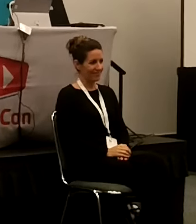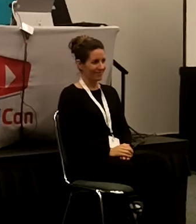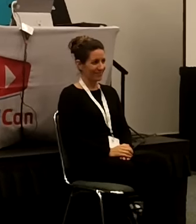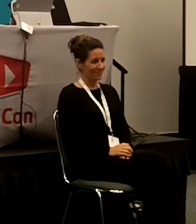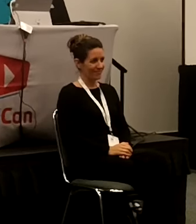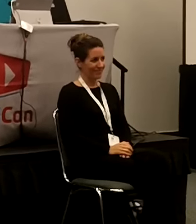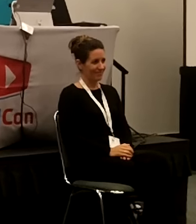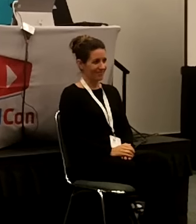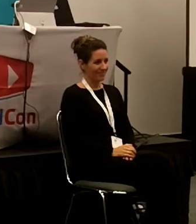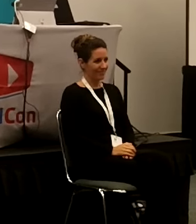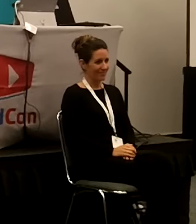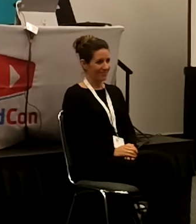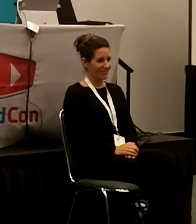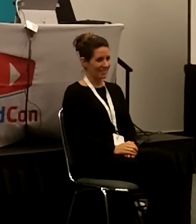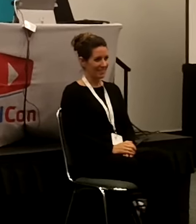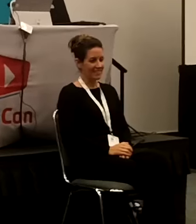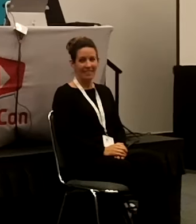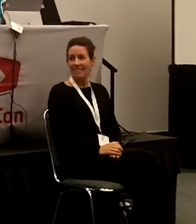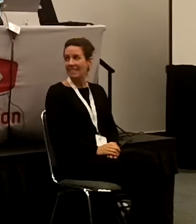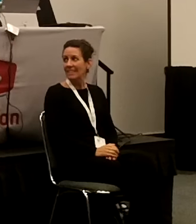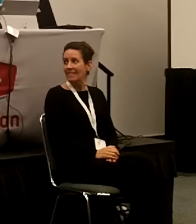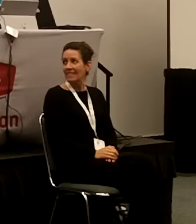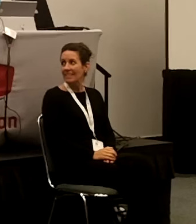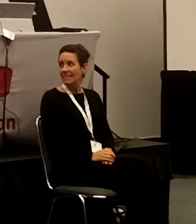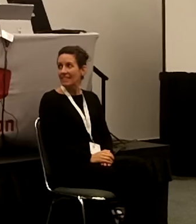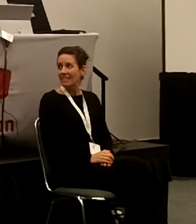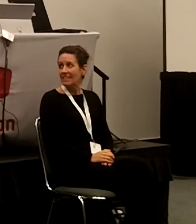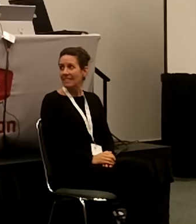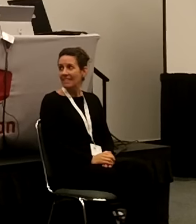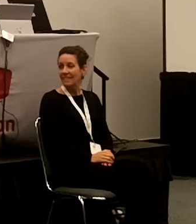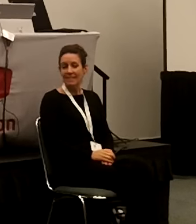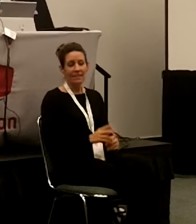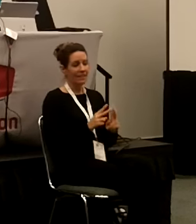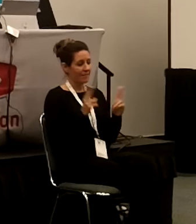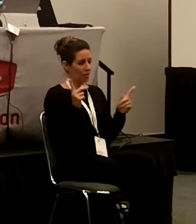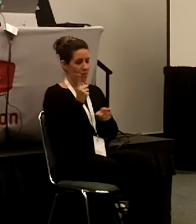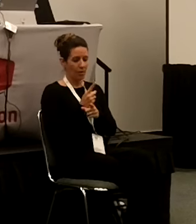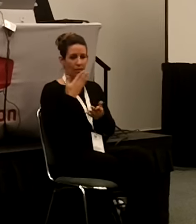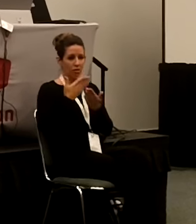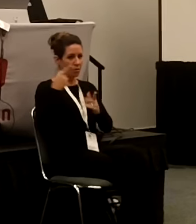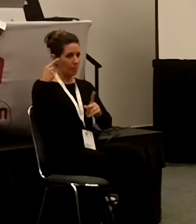Okay, I give you permission to. Yes, exactly, very, very, very good point.